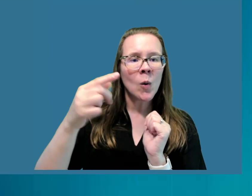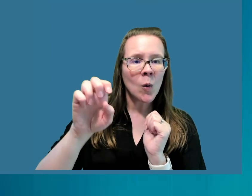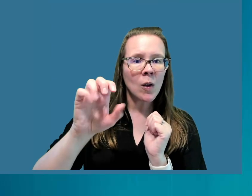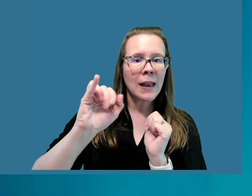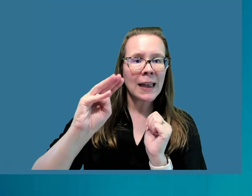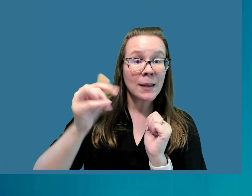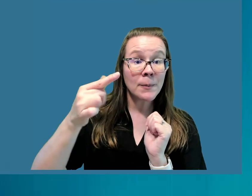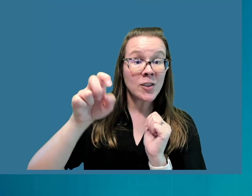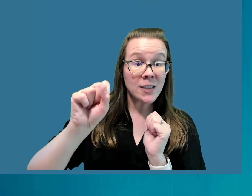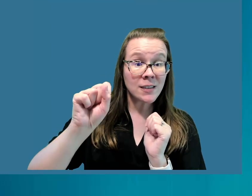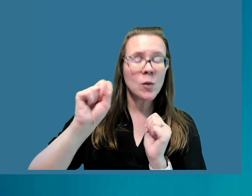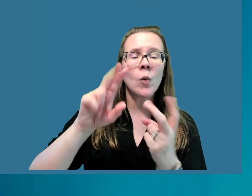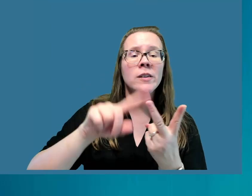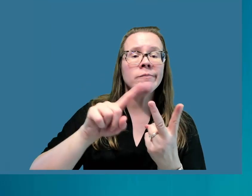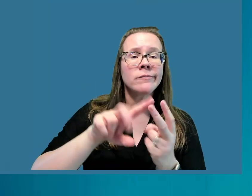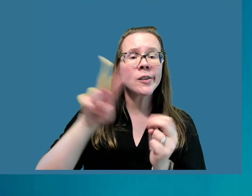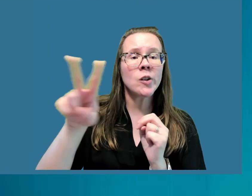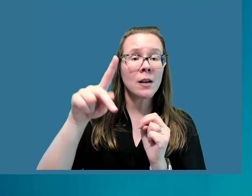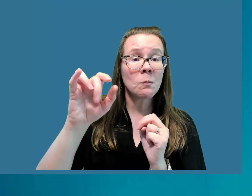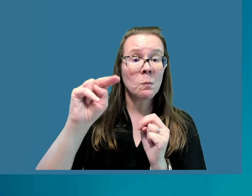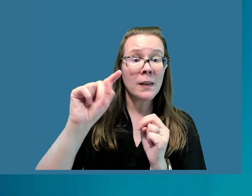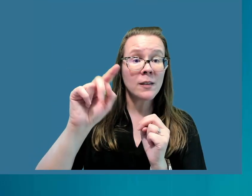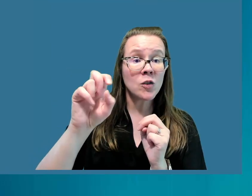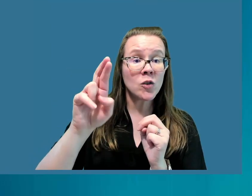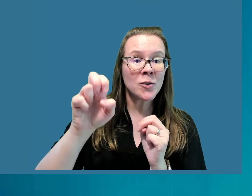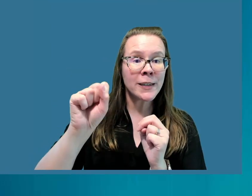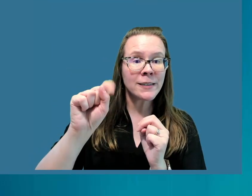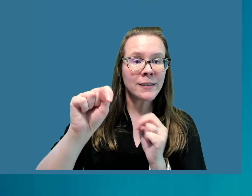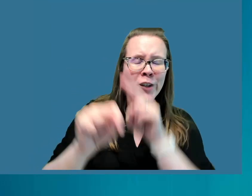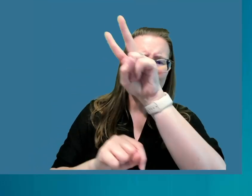see what the professionals are doing. And there are some amazing cookies out there! And then